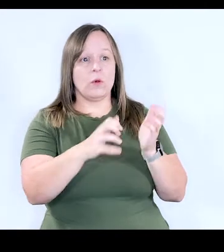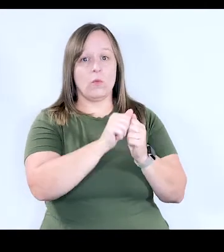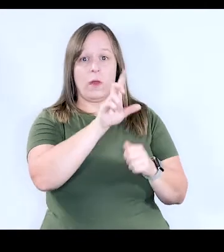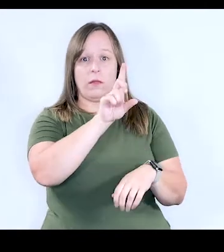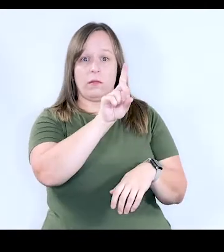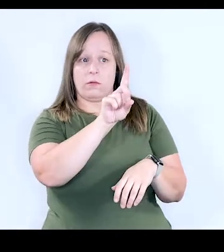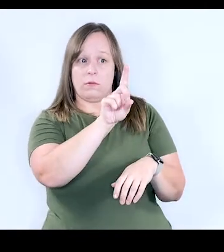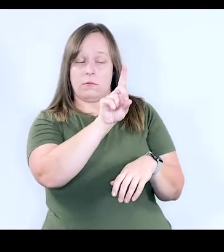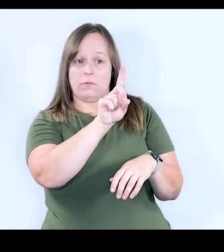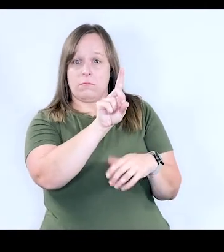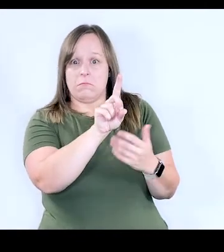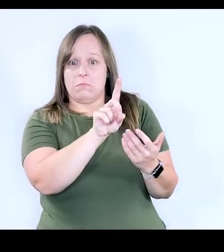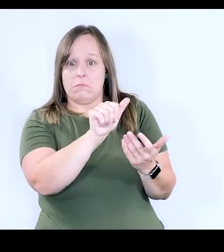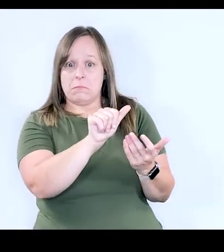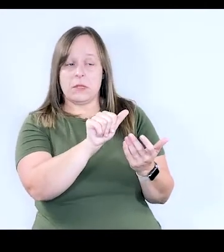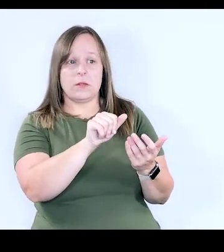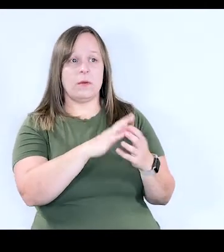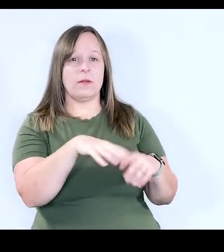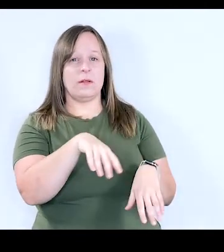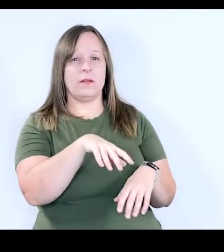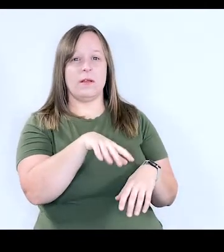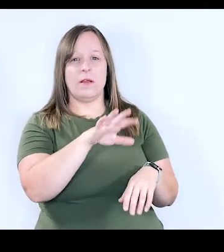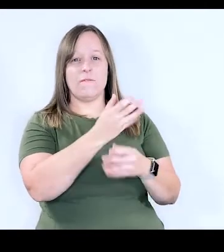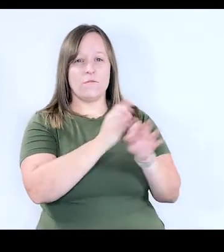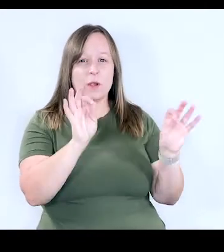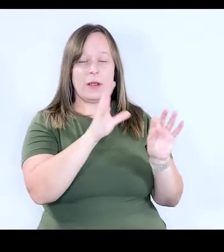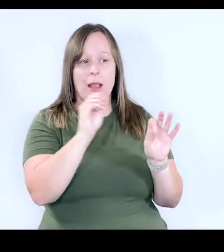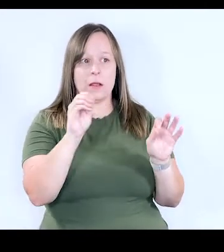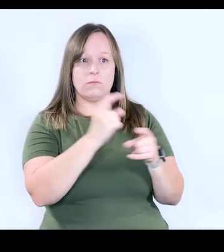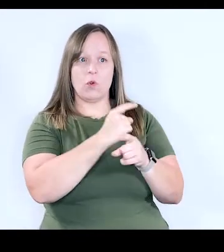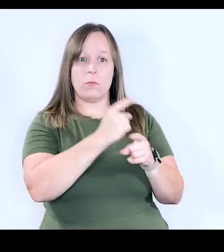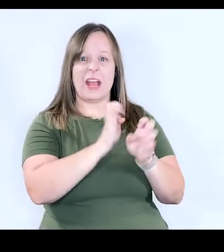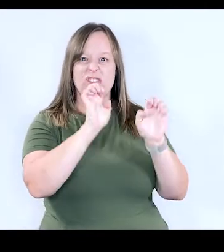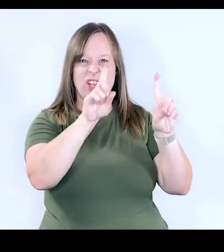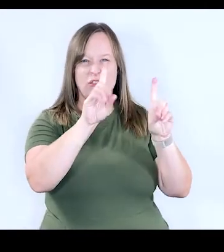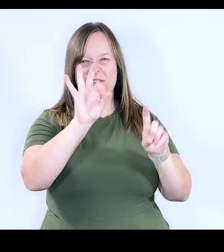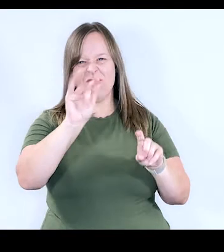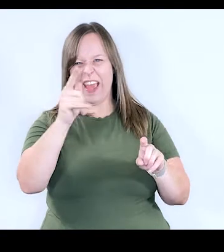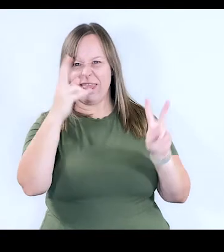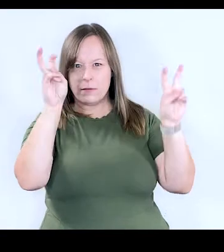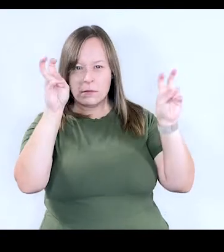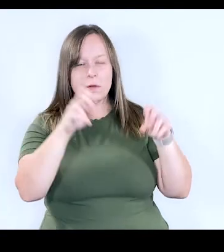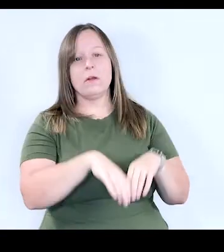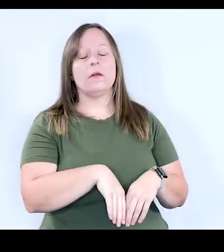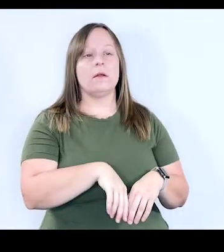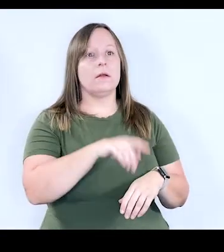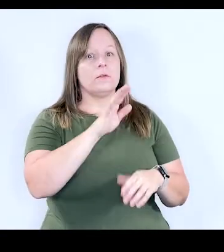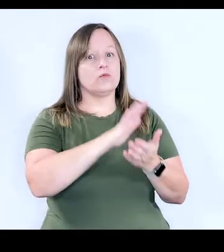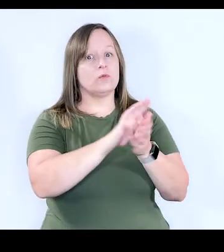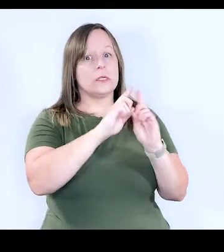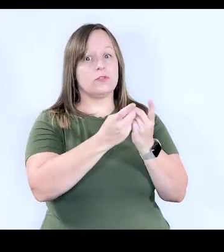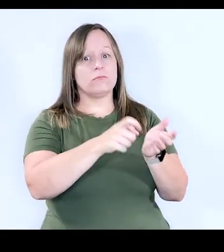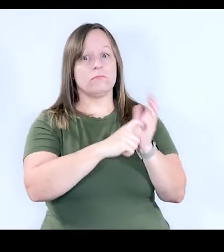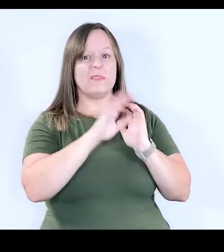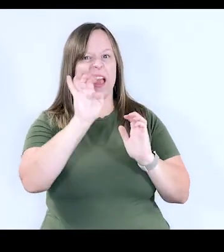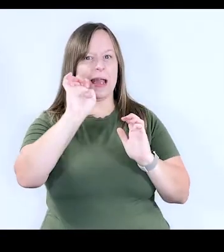and Appropriate Public Education, or you might hear people say FAPE, school districts must come up with an individualized education program, like you mentioned,